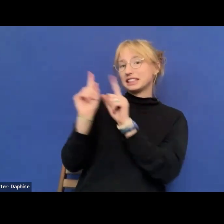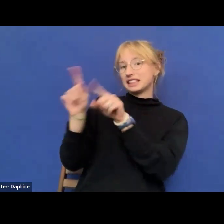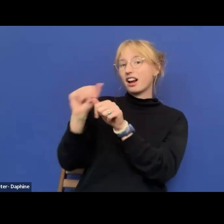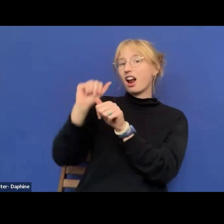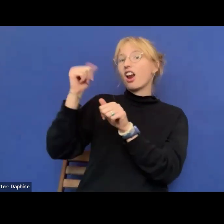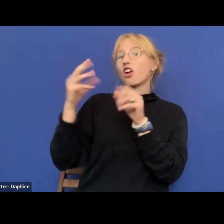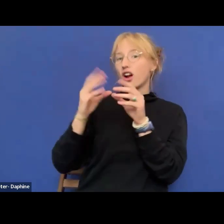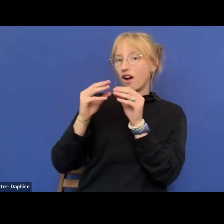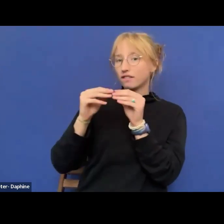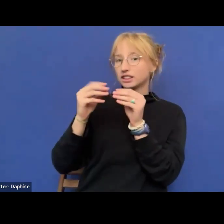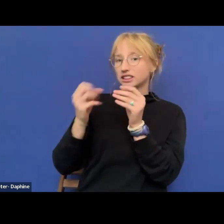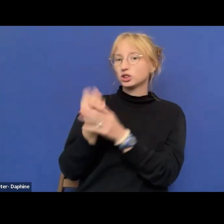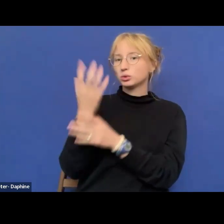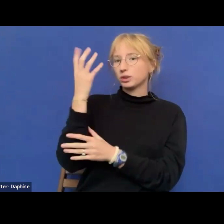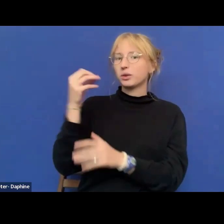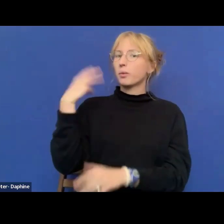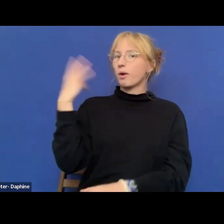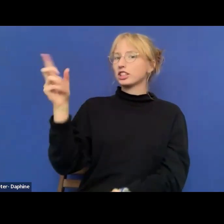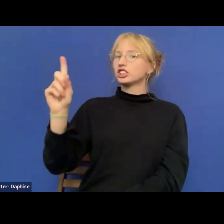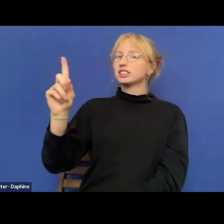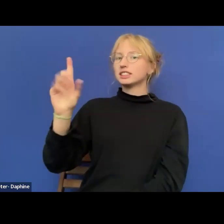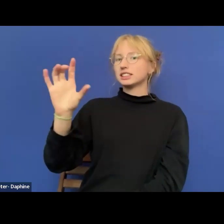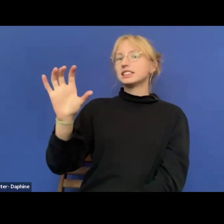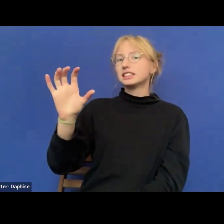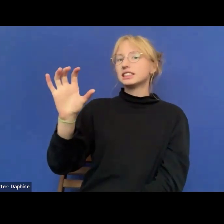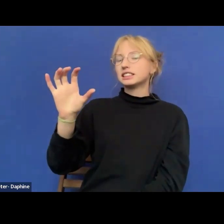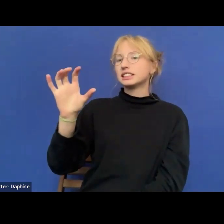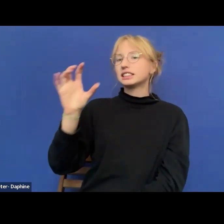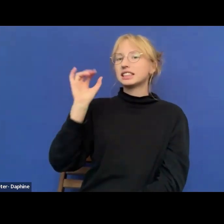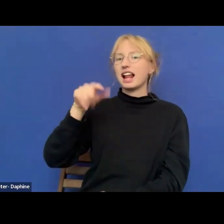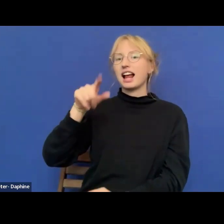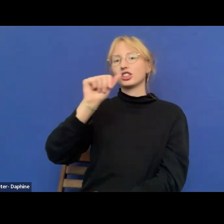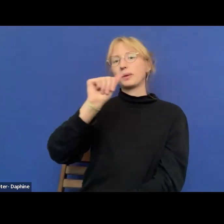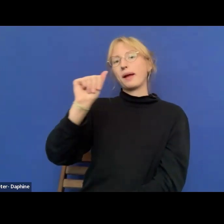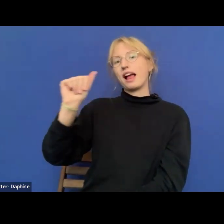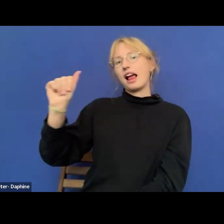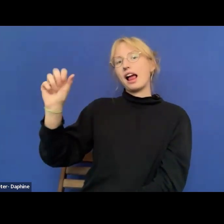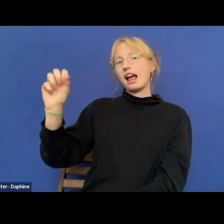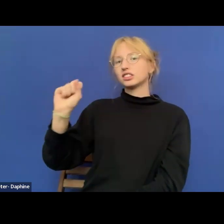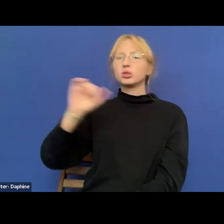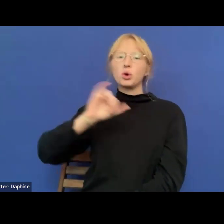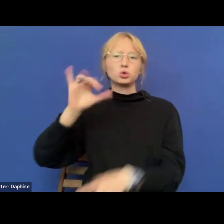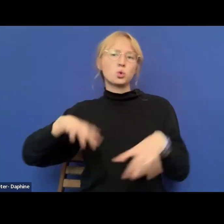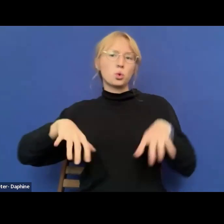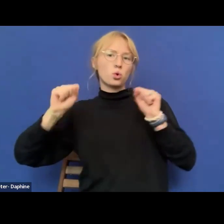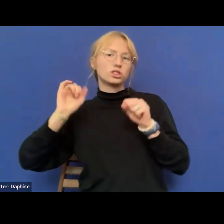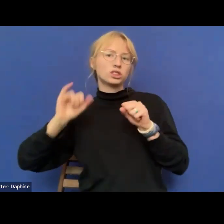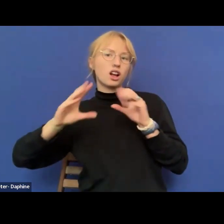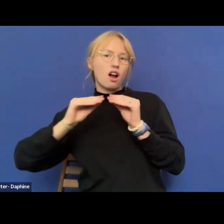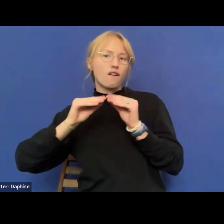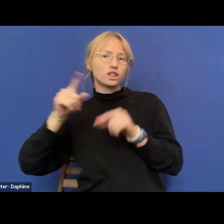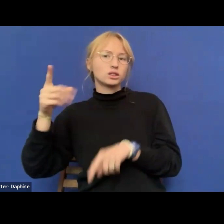spring in Washington, D.C. That AAAS also host. So it's